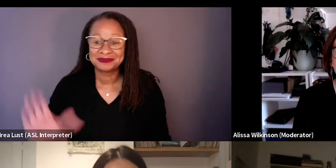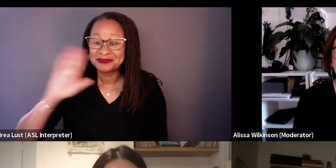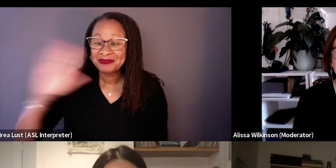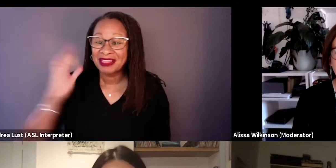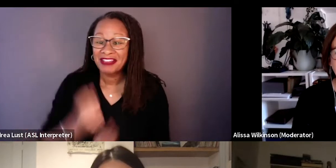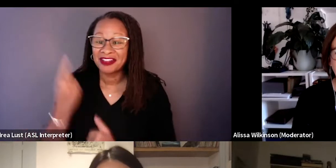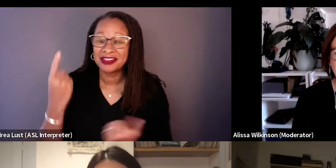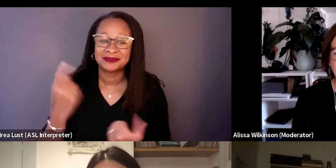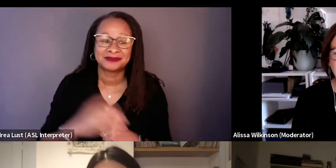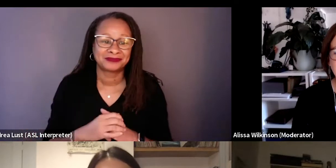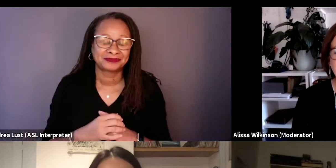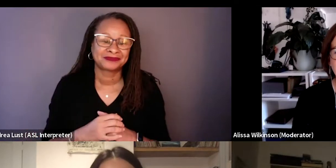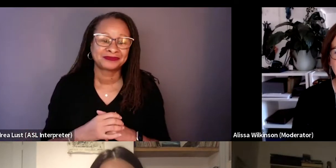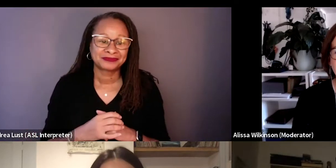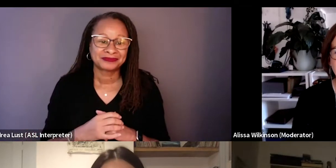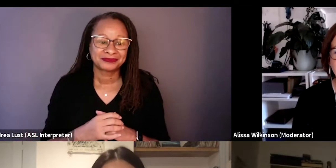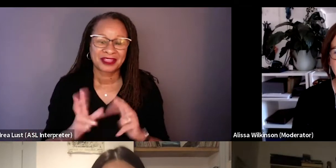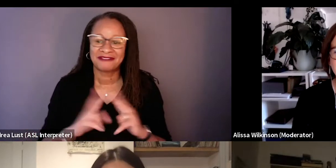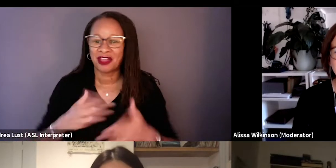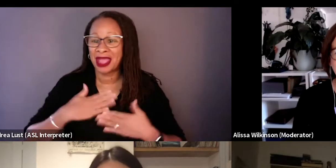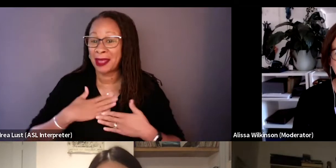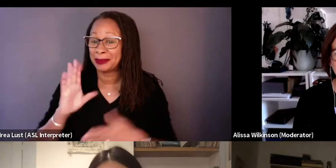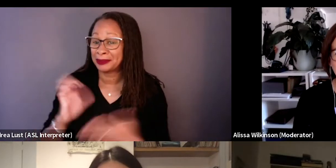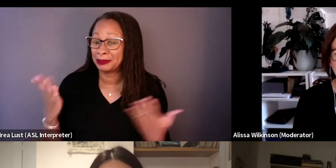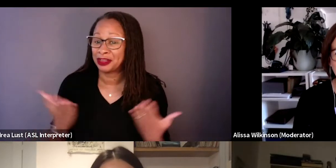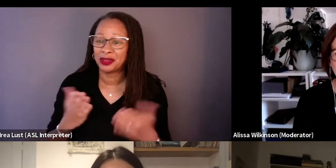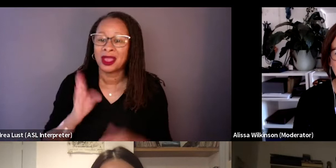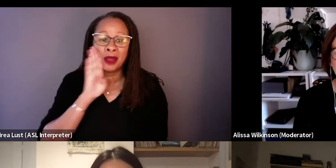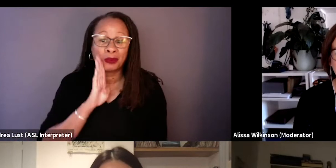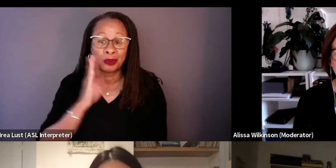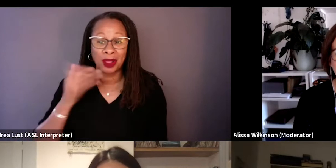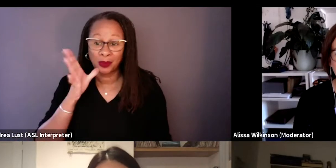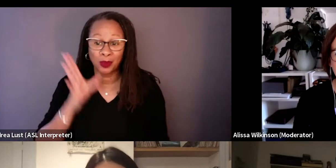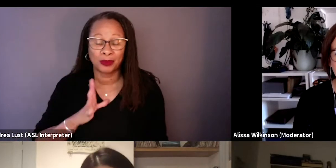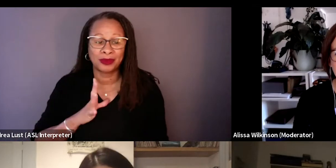It's very, I'm very happy to be here. I'm a brown woman, I from Afghanistan,